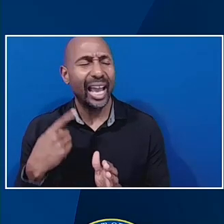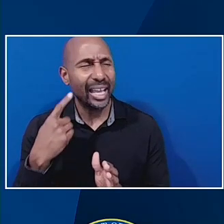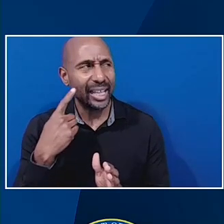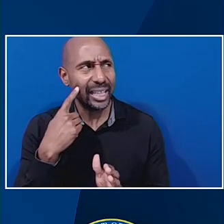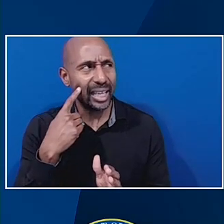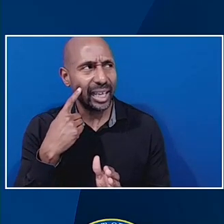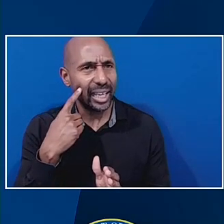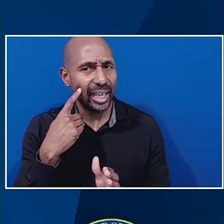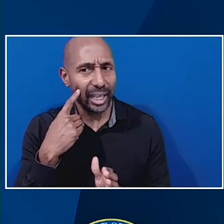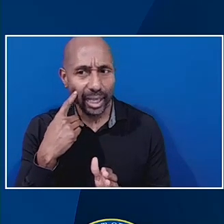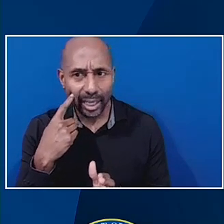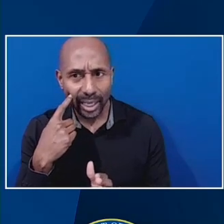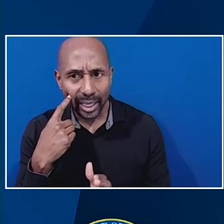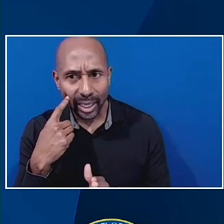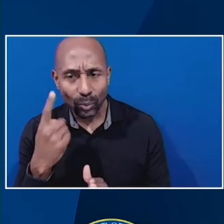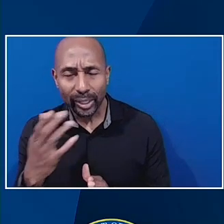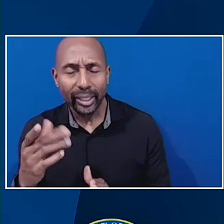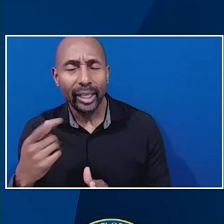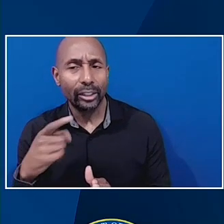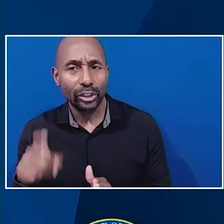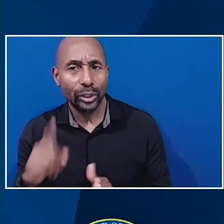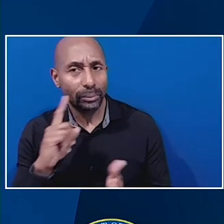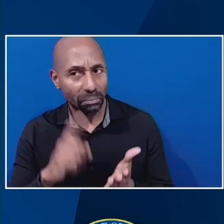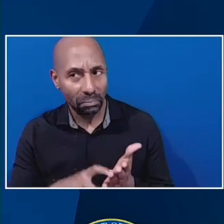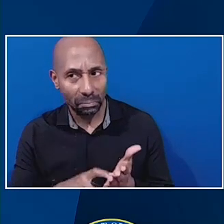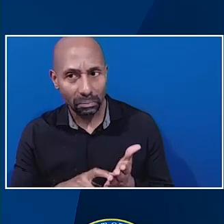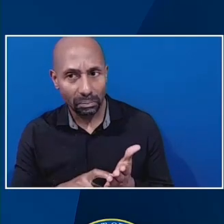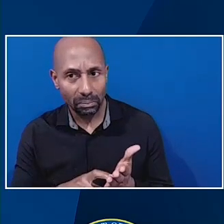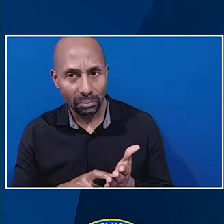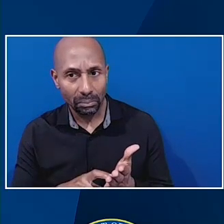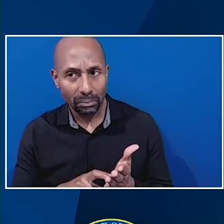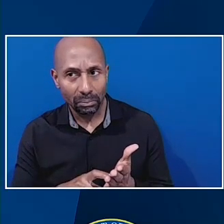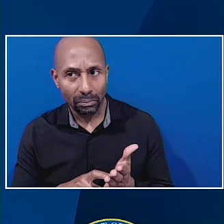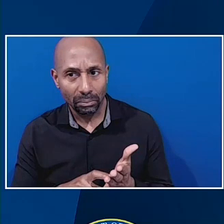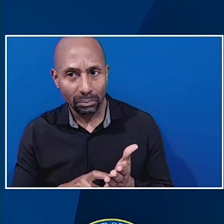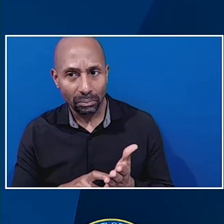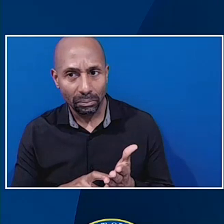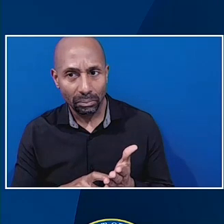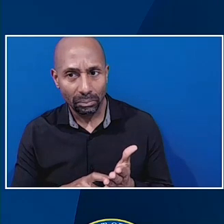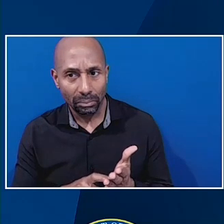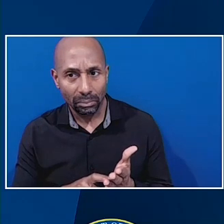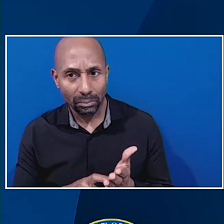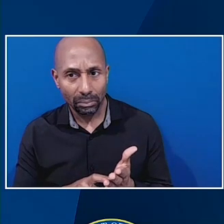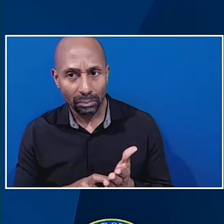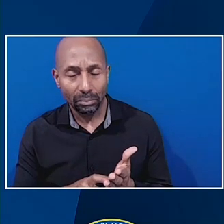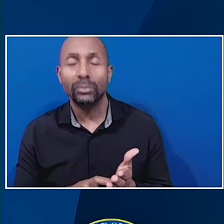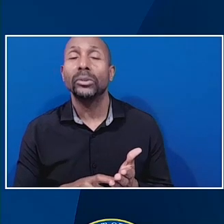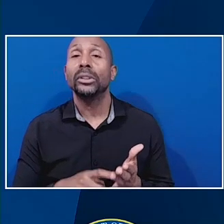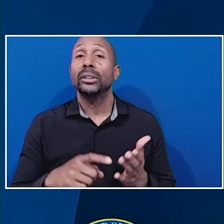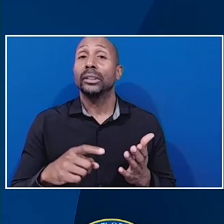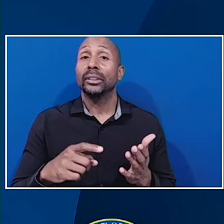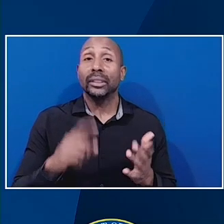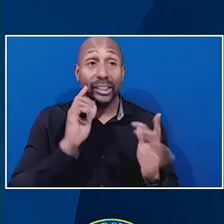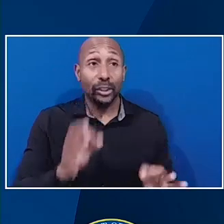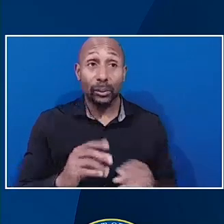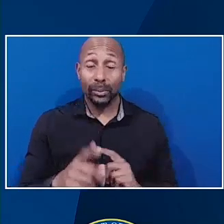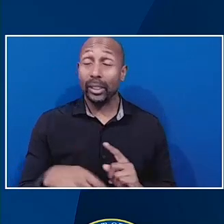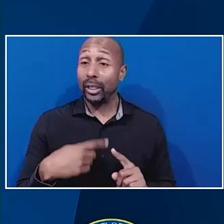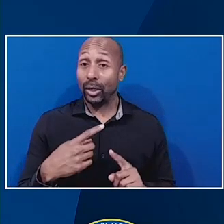acknowledged is that it's difficult to determine the point at which a topic has been discussed enough.